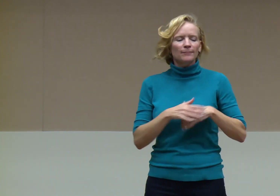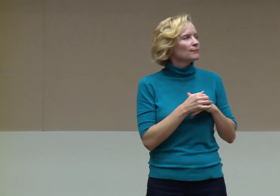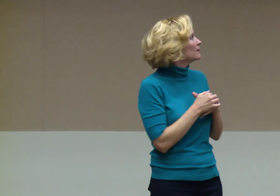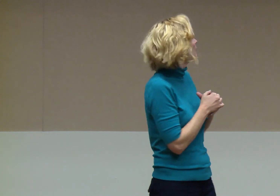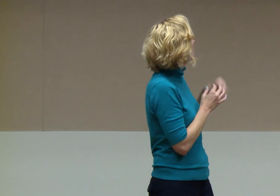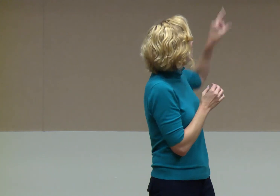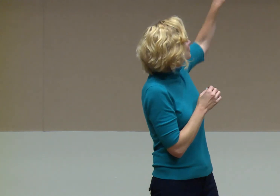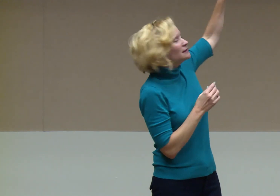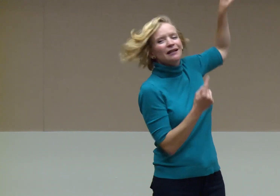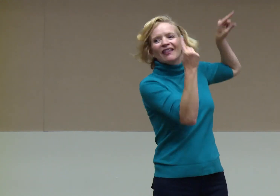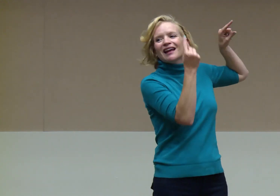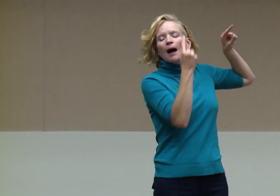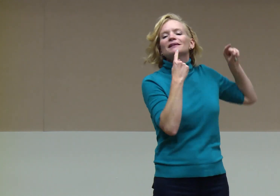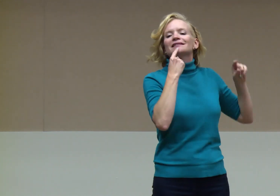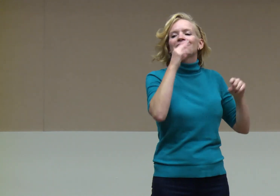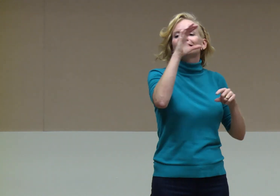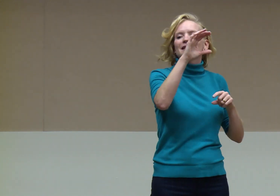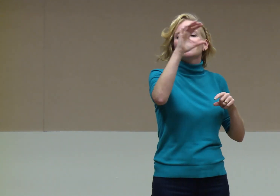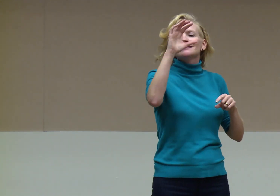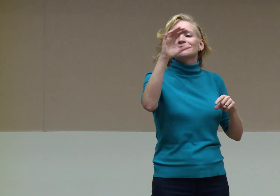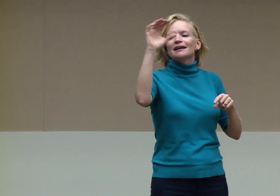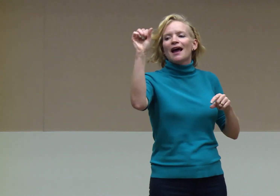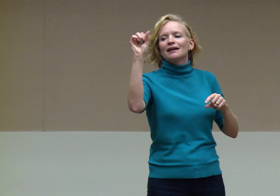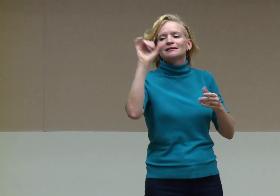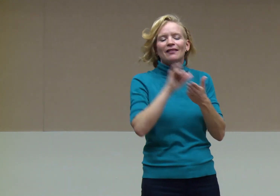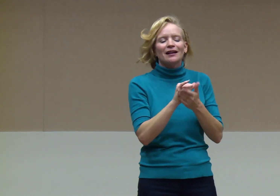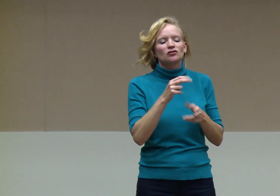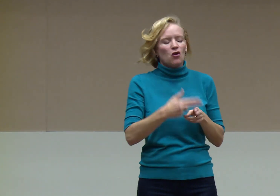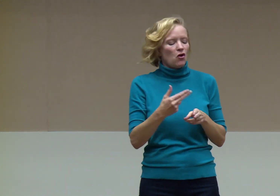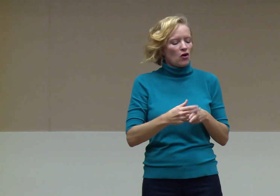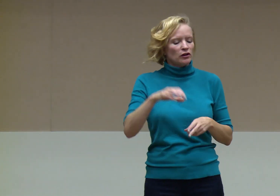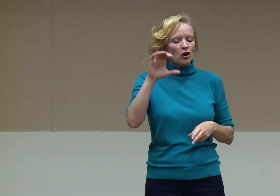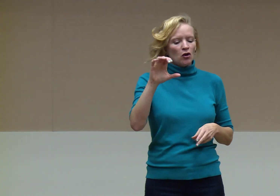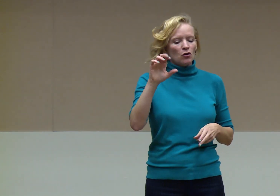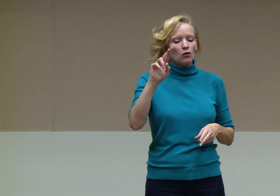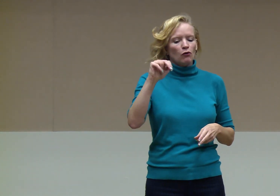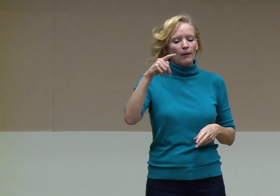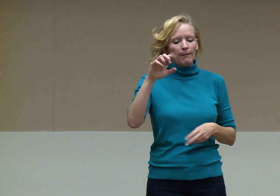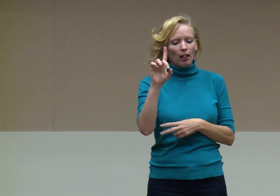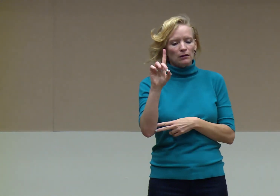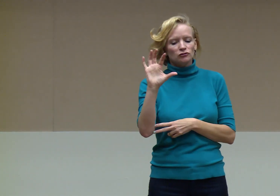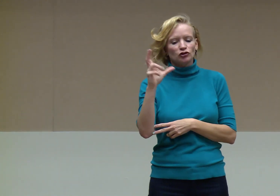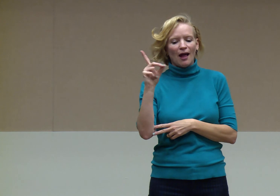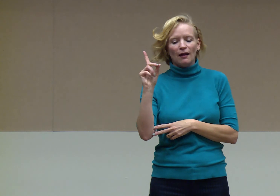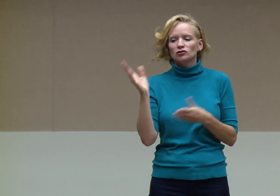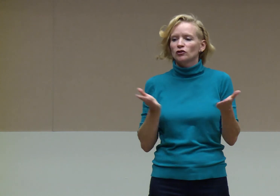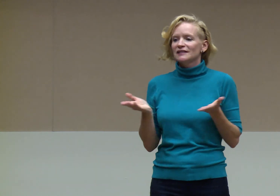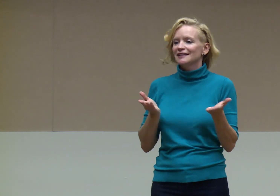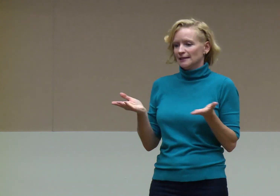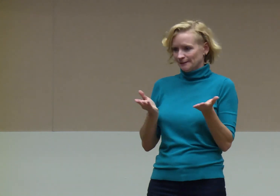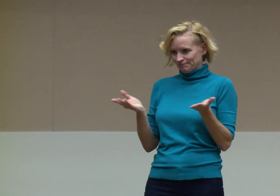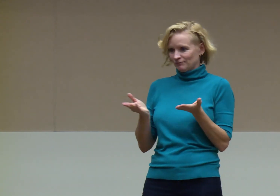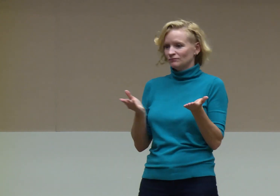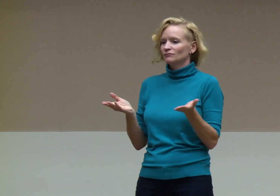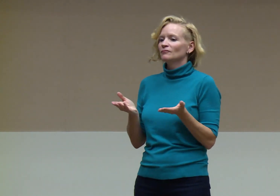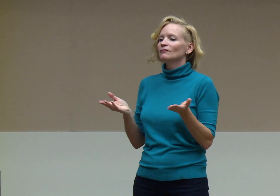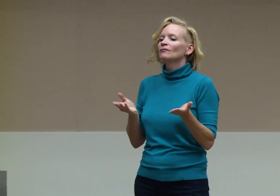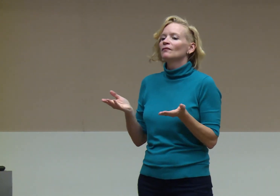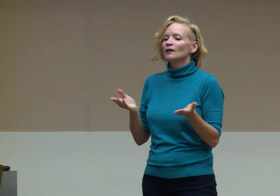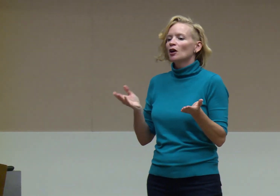So she wrote all this out. On the top you see those letters, CCS. And that stood for Critical Child Services--